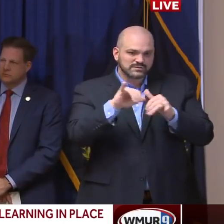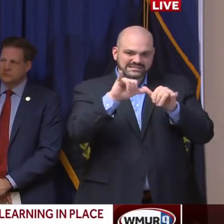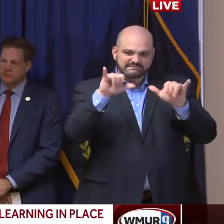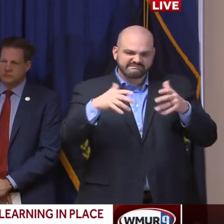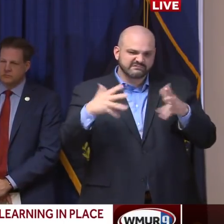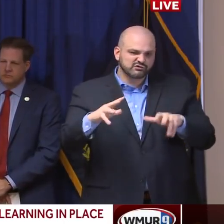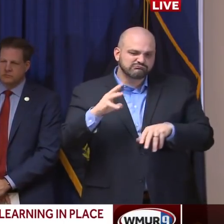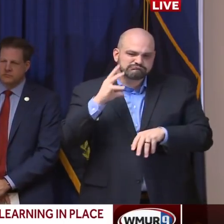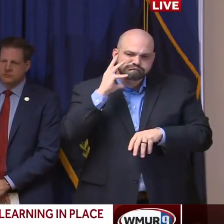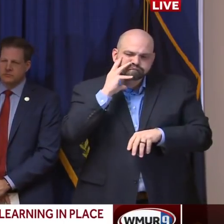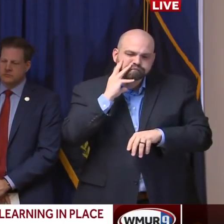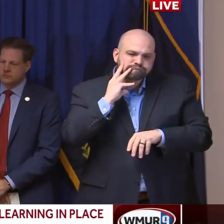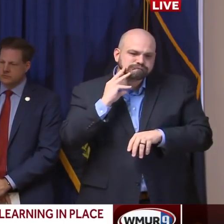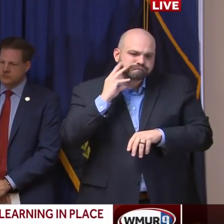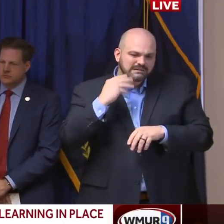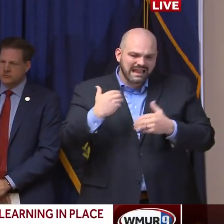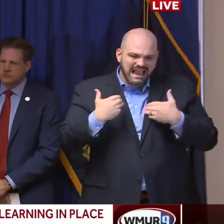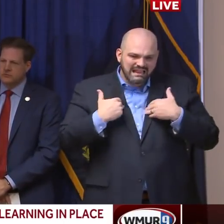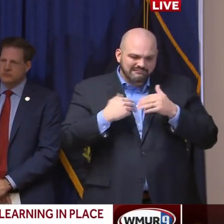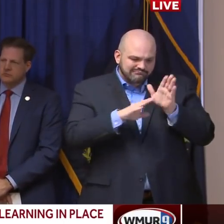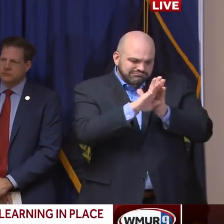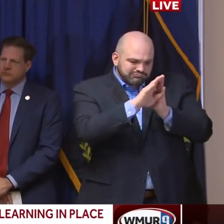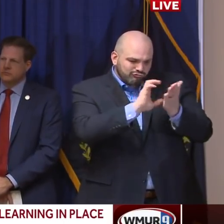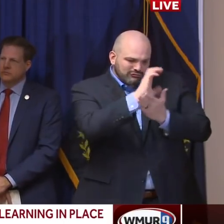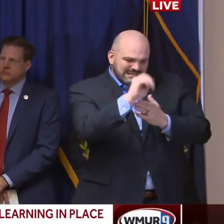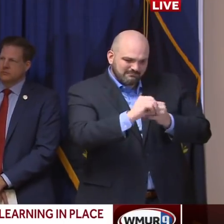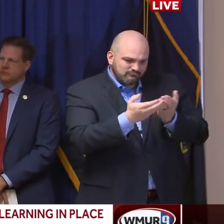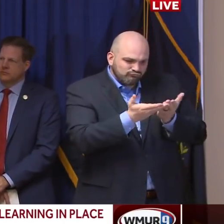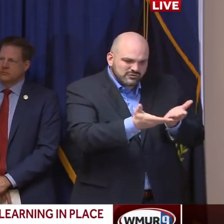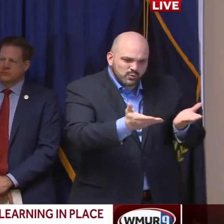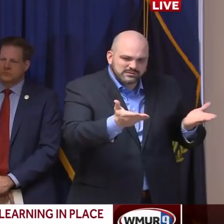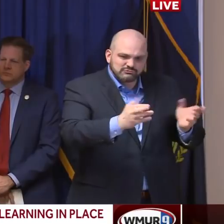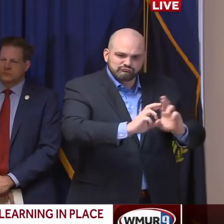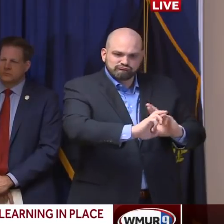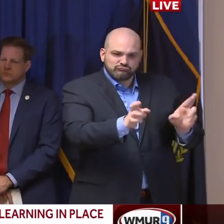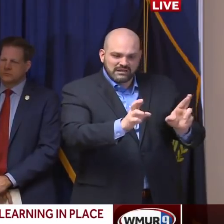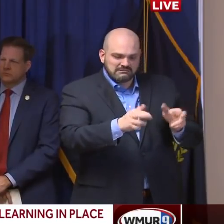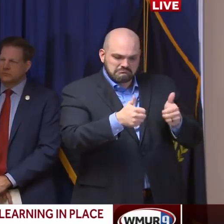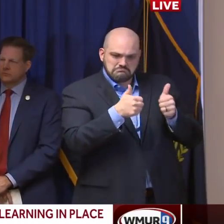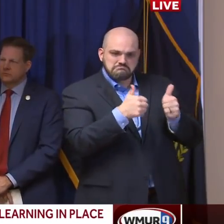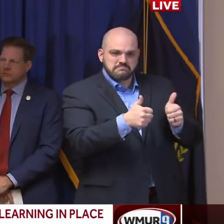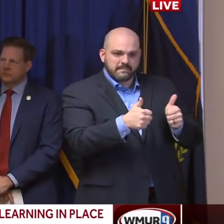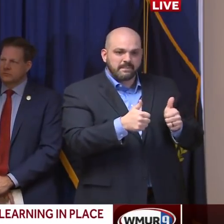THAT IS SOMETHING THE SCHOOL SYSTEM HAS A LOT OF EXPERIENCE WITH AND HAS WORKED VERY DILIGENTLY AT.